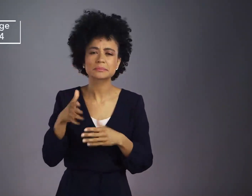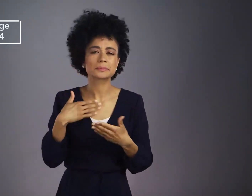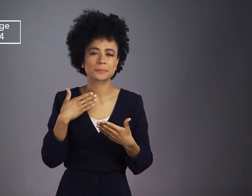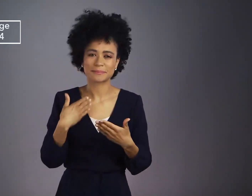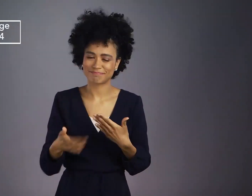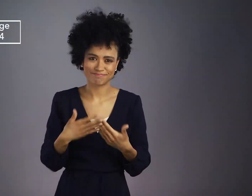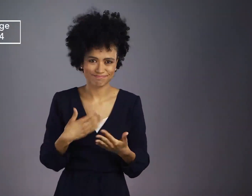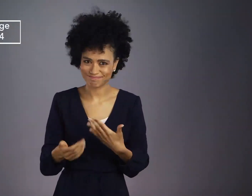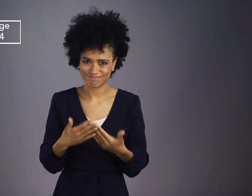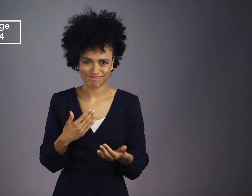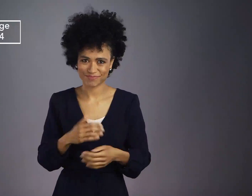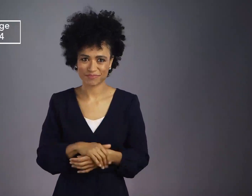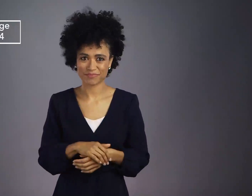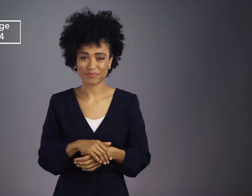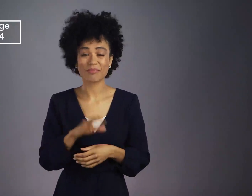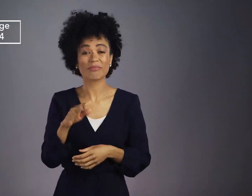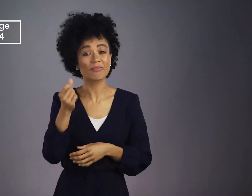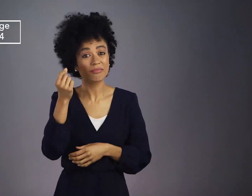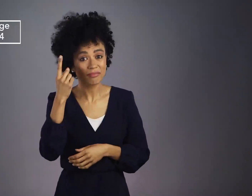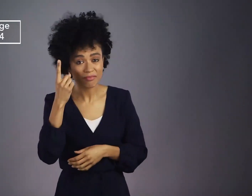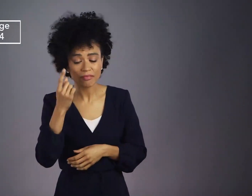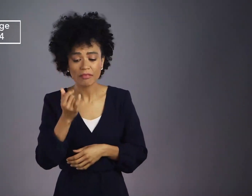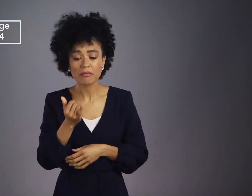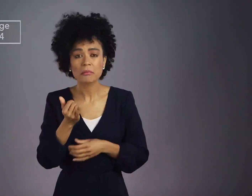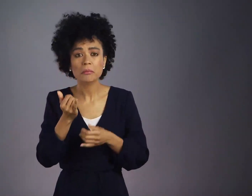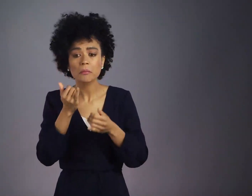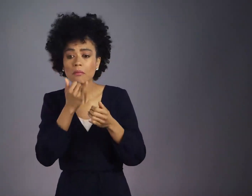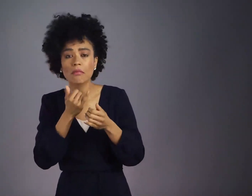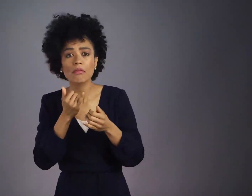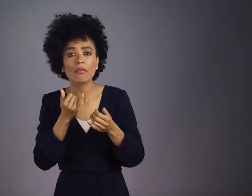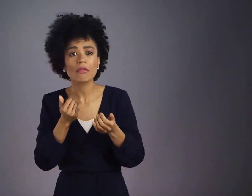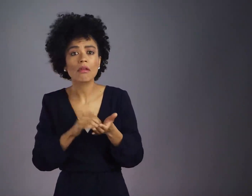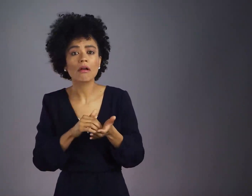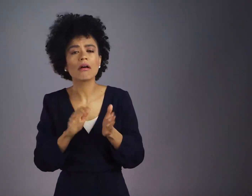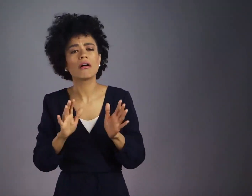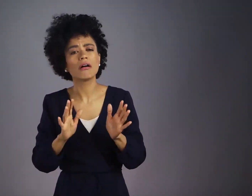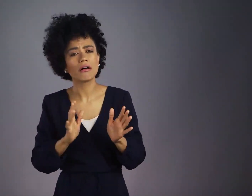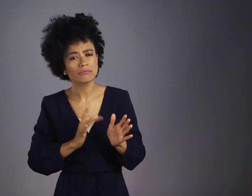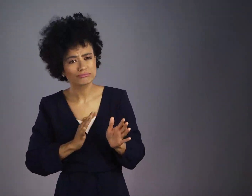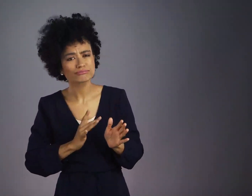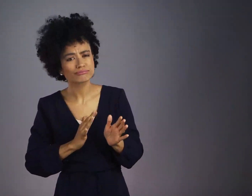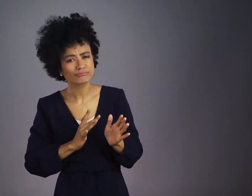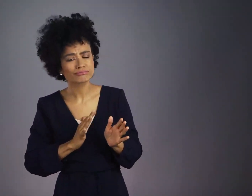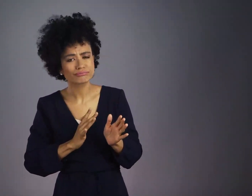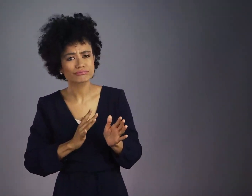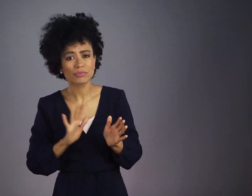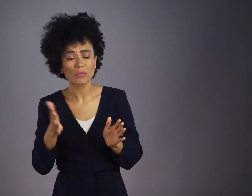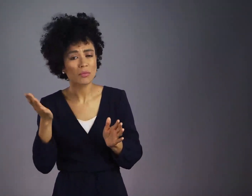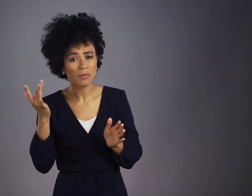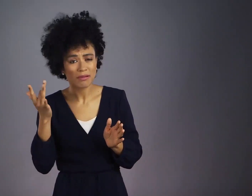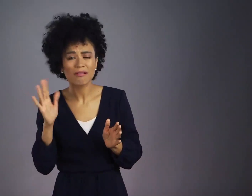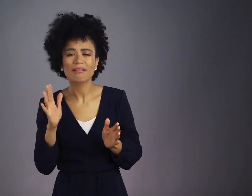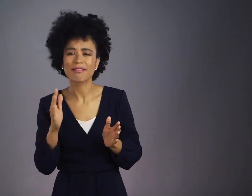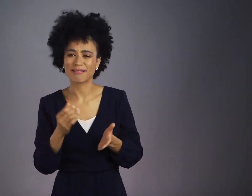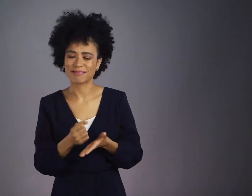No matter how far down the scale we have gone, we will see how our experience can benefit others.